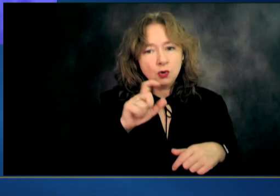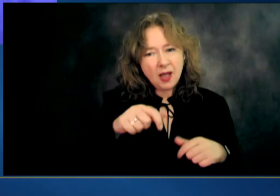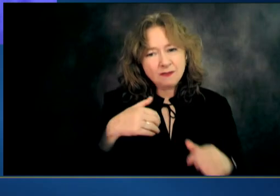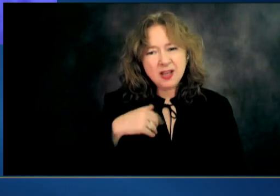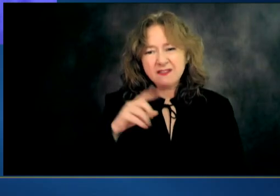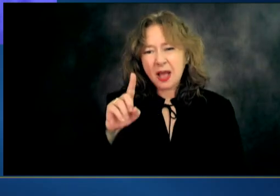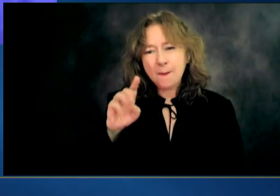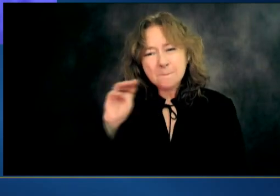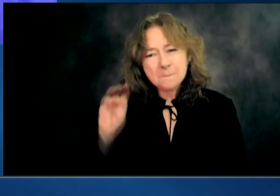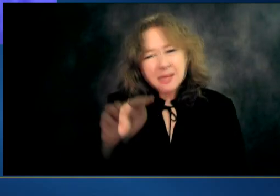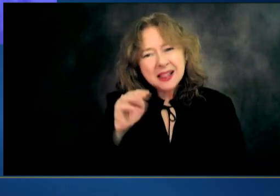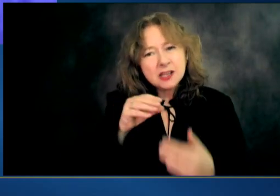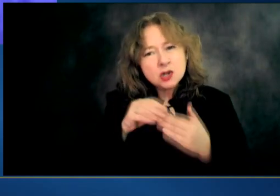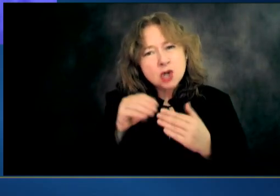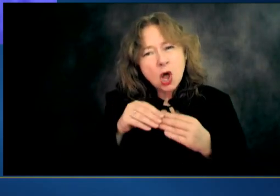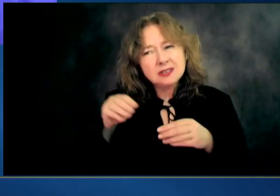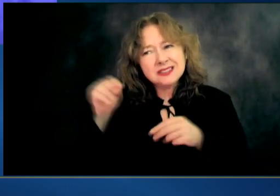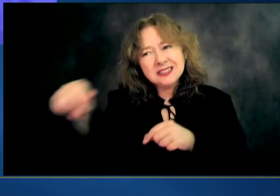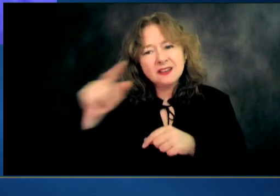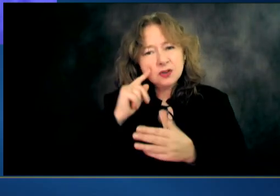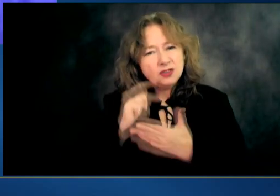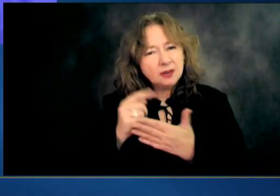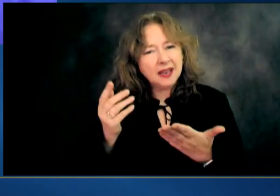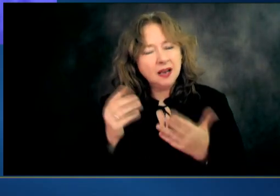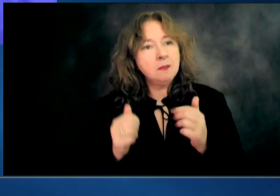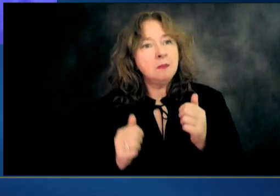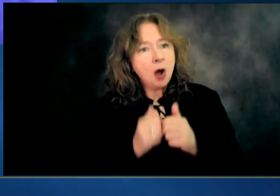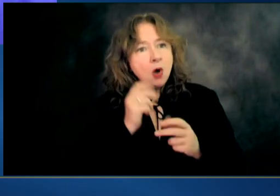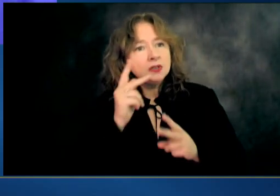to some of these treatments, and most folks who have sickle cell are not.